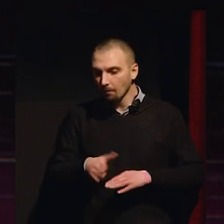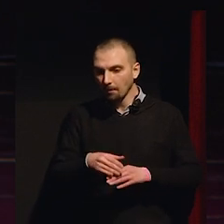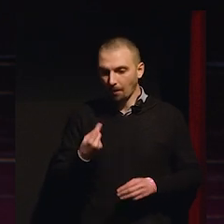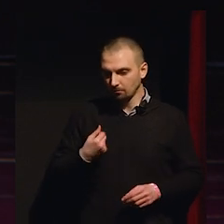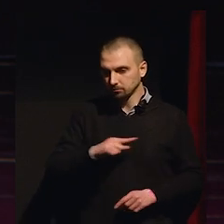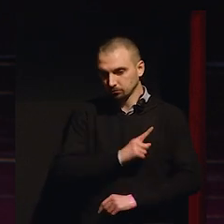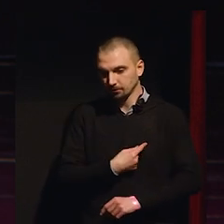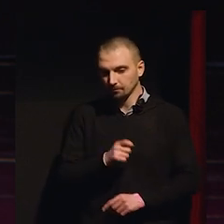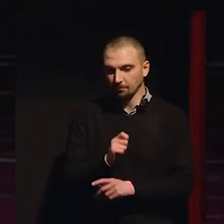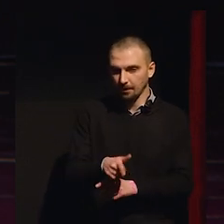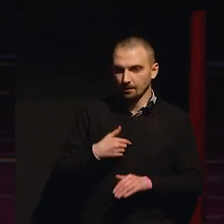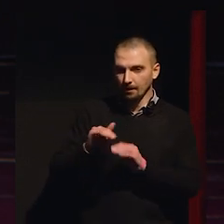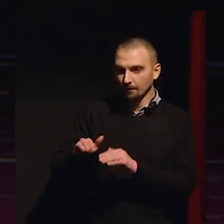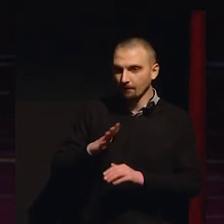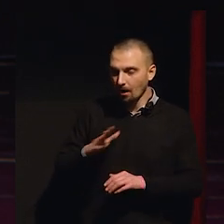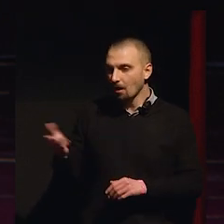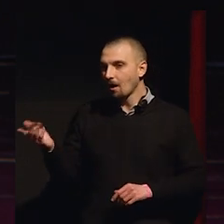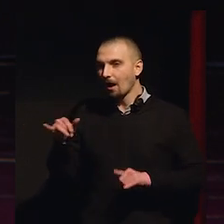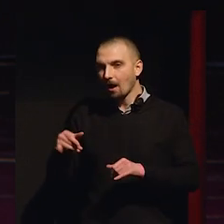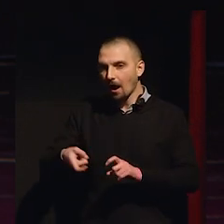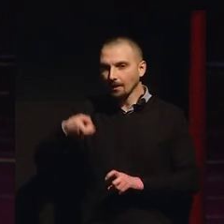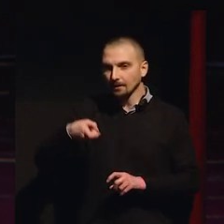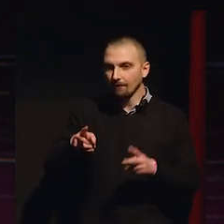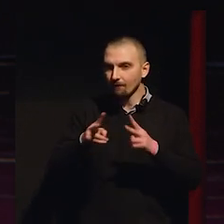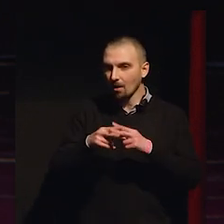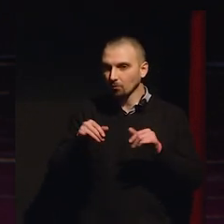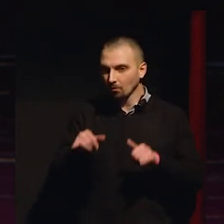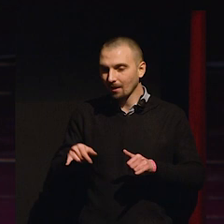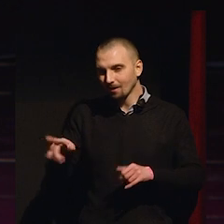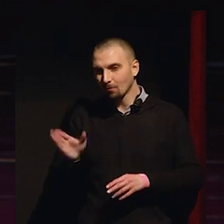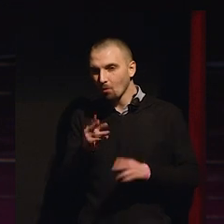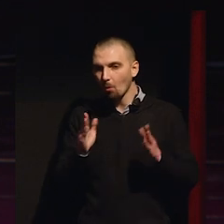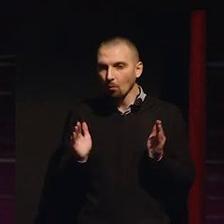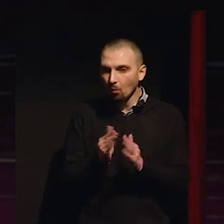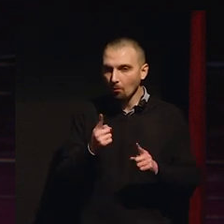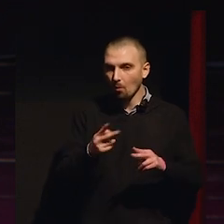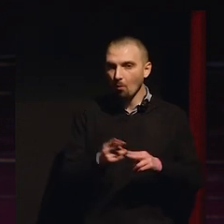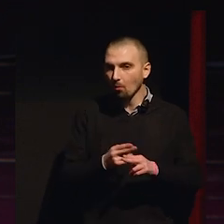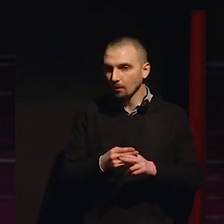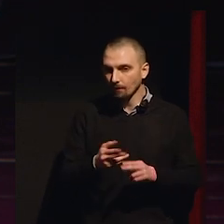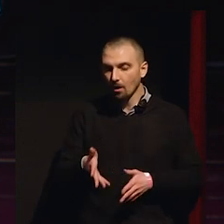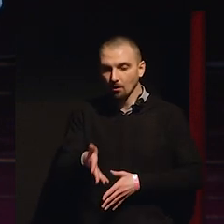and people in need. Now there’s suspended bill. But we made little examples of that on the street.